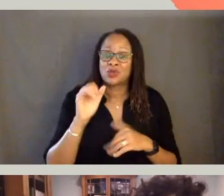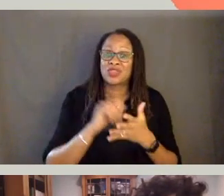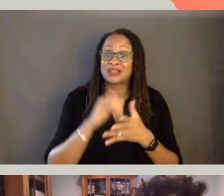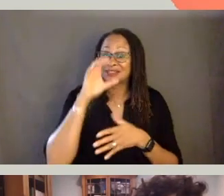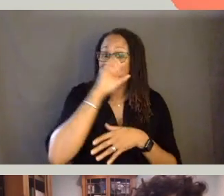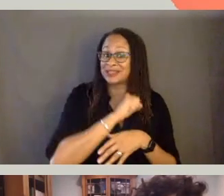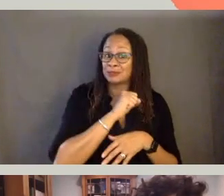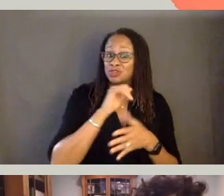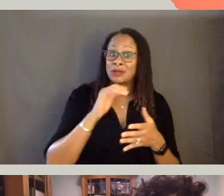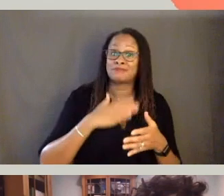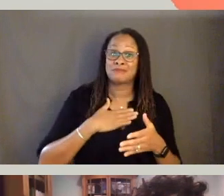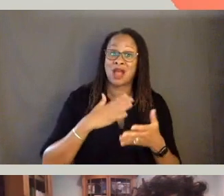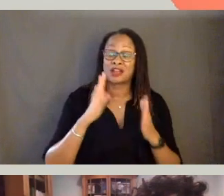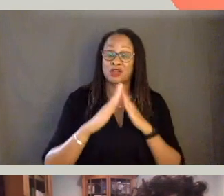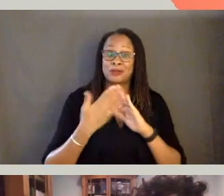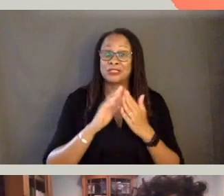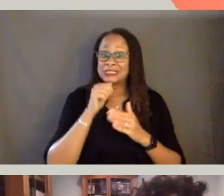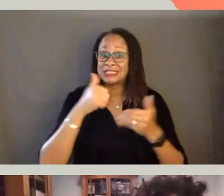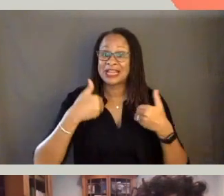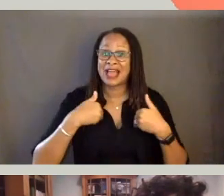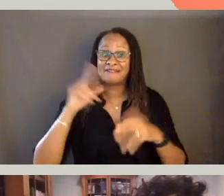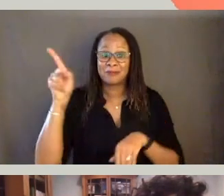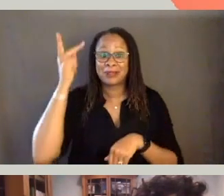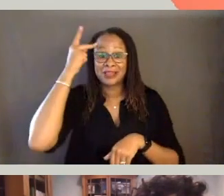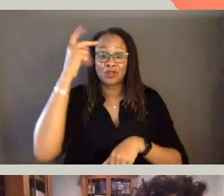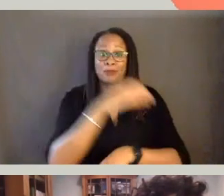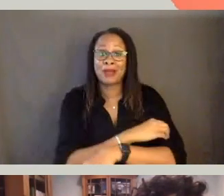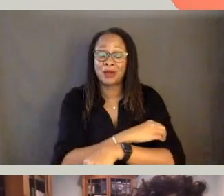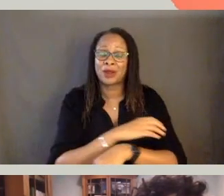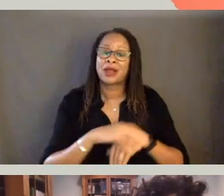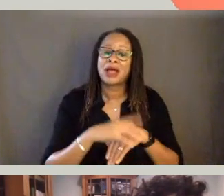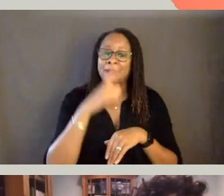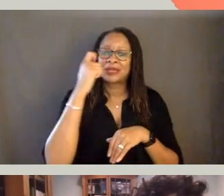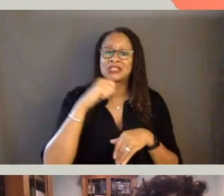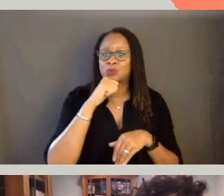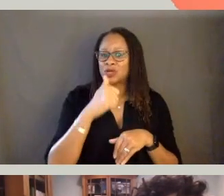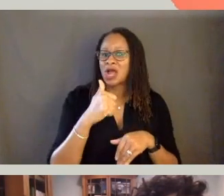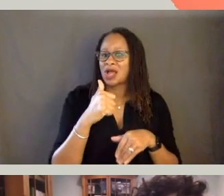that my community does not have political power because we aren't able to vote